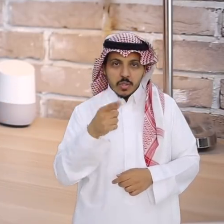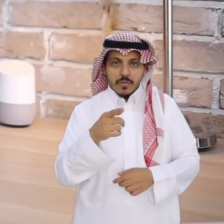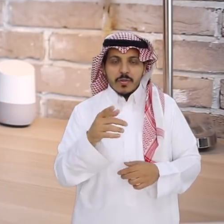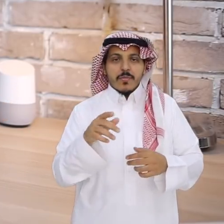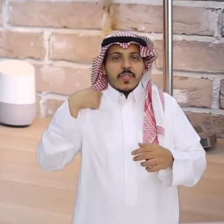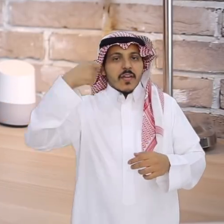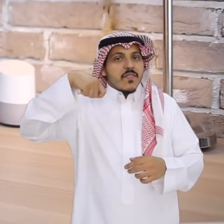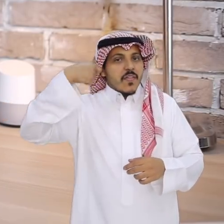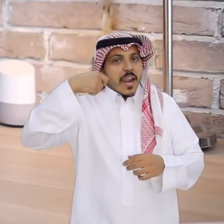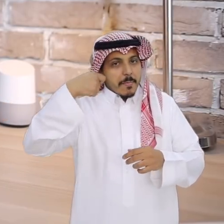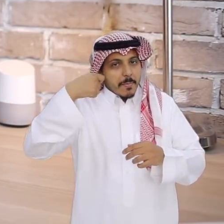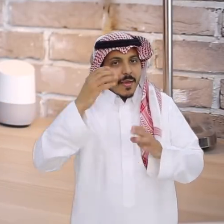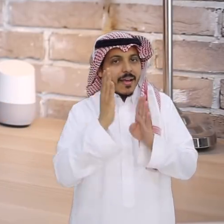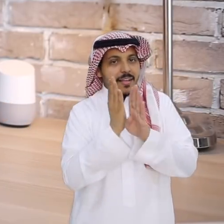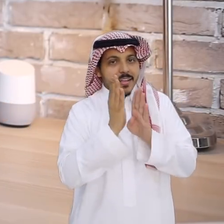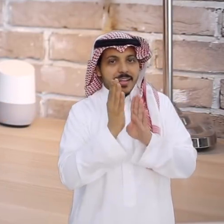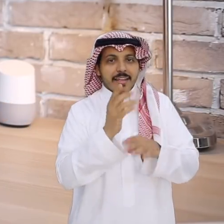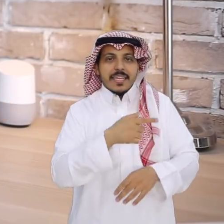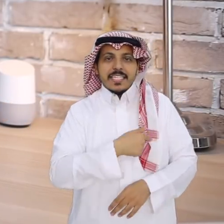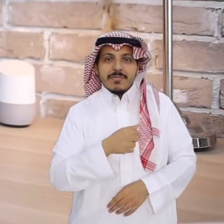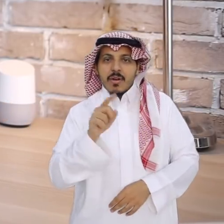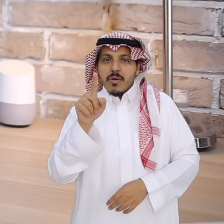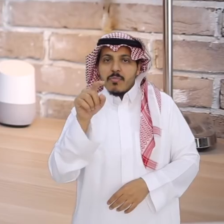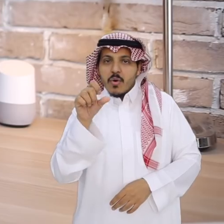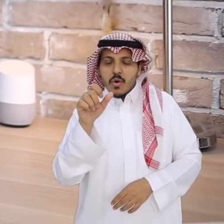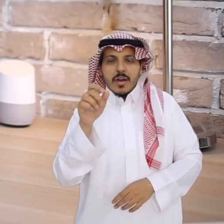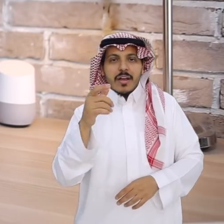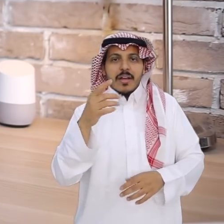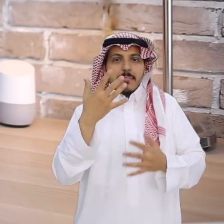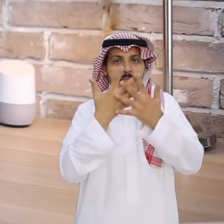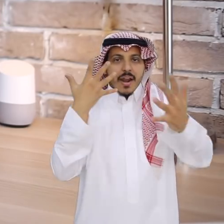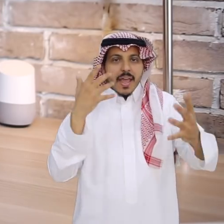Watch Black Mirror. Which episode? The last one?